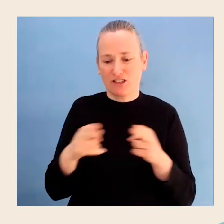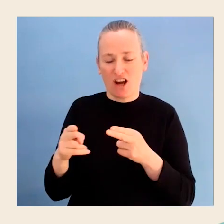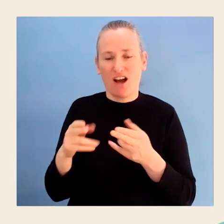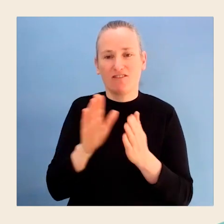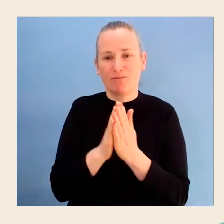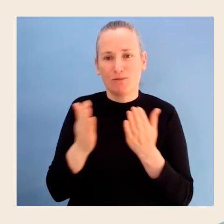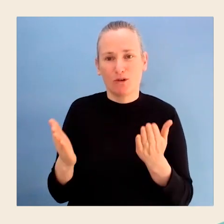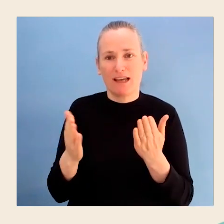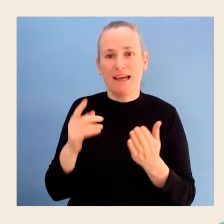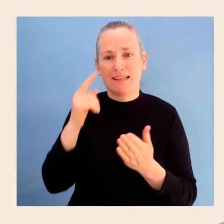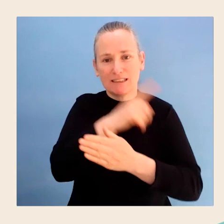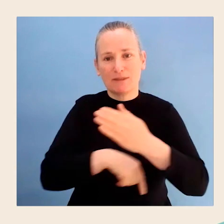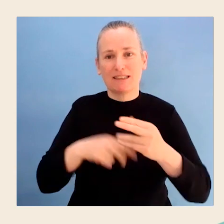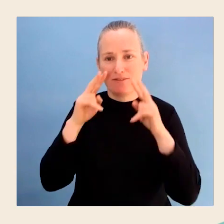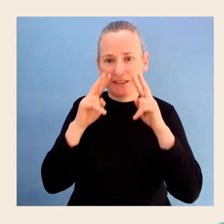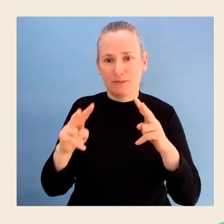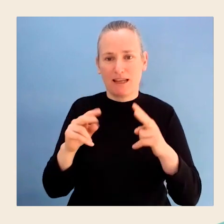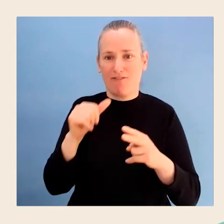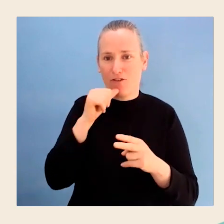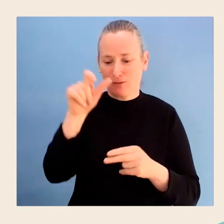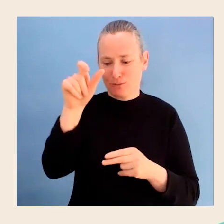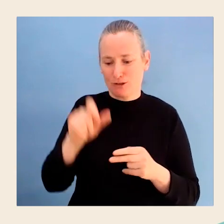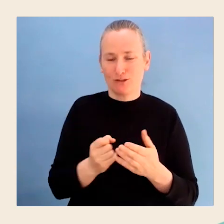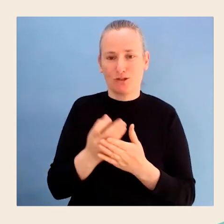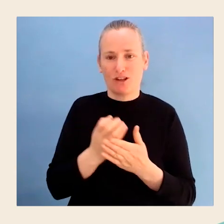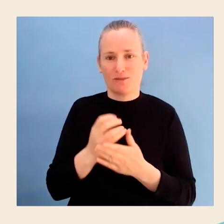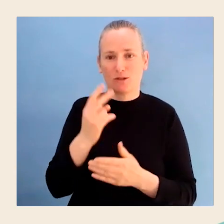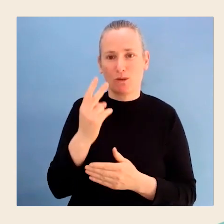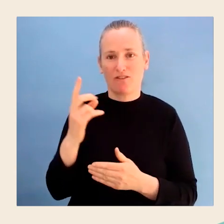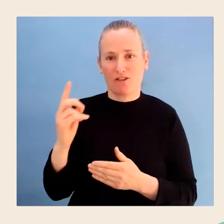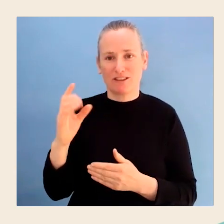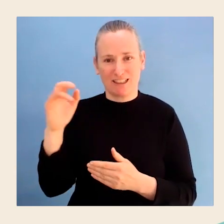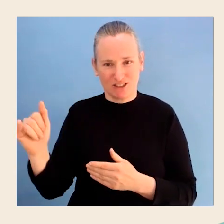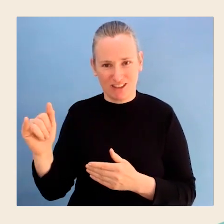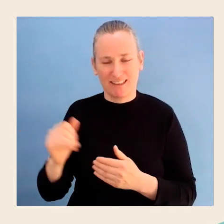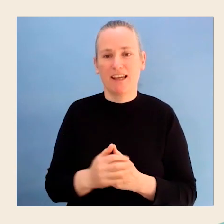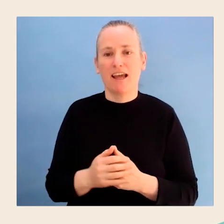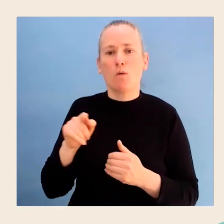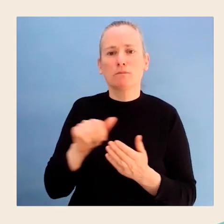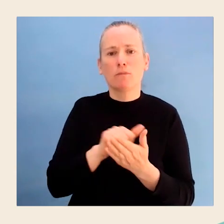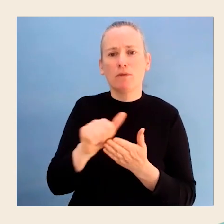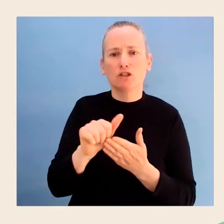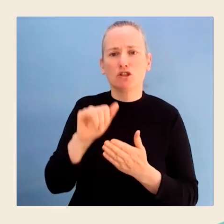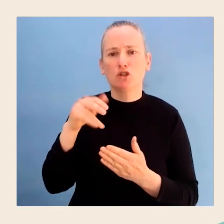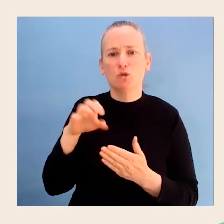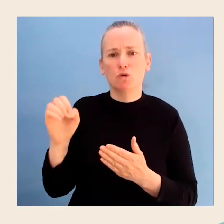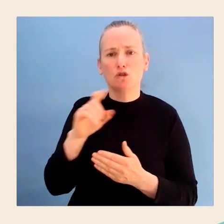"Disability Visibility: First-Person Stories from the 21st Century," which was published in June 2020